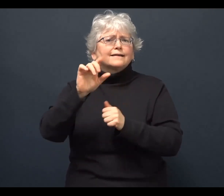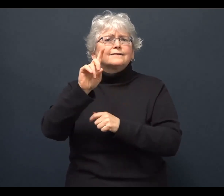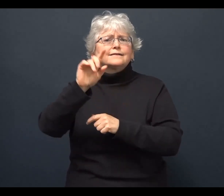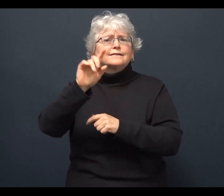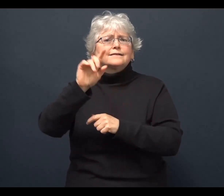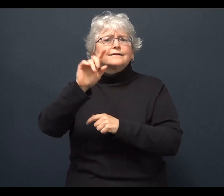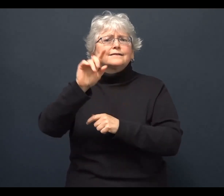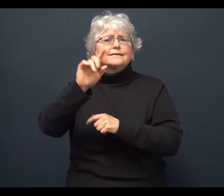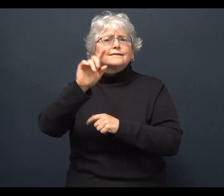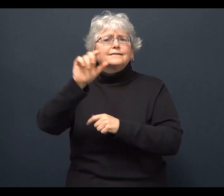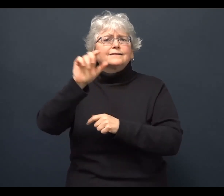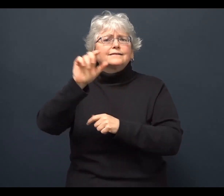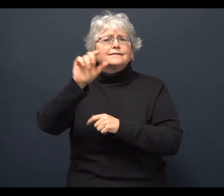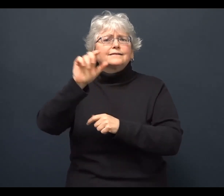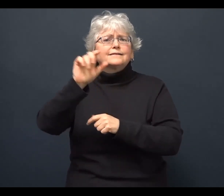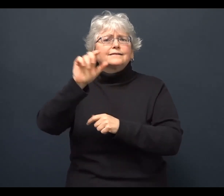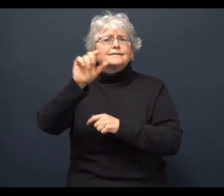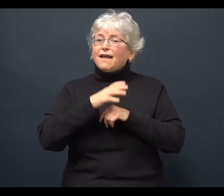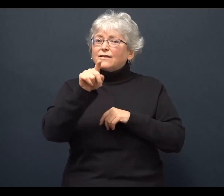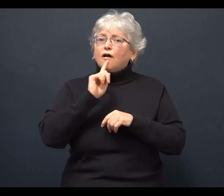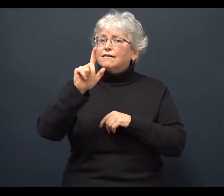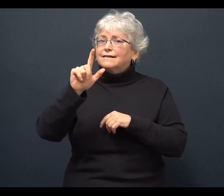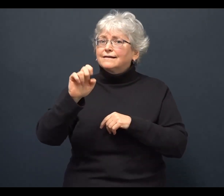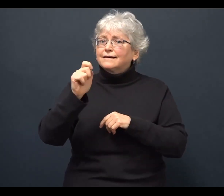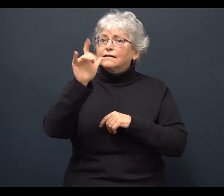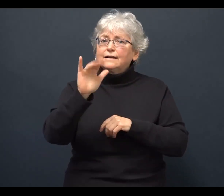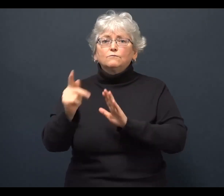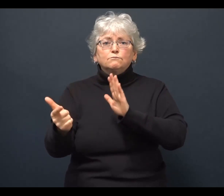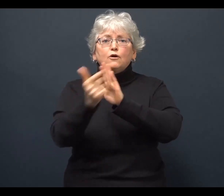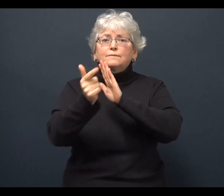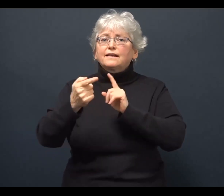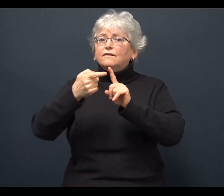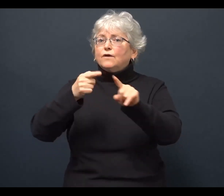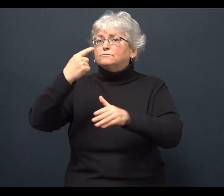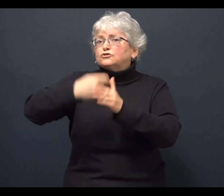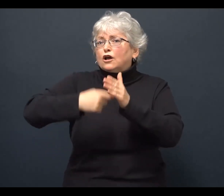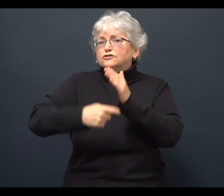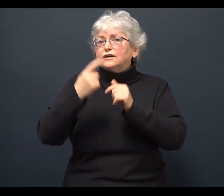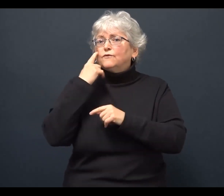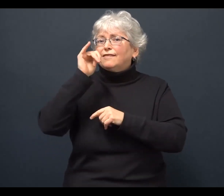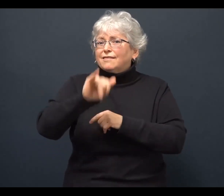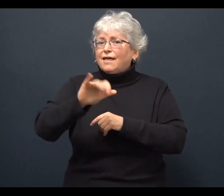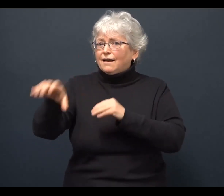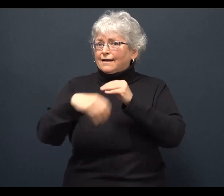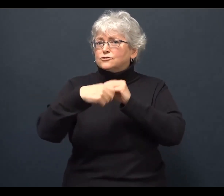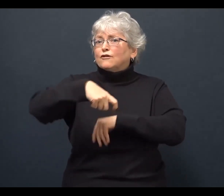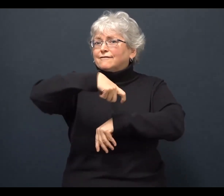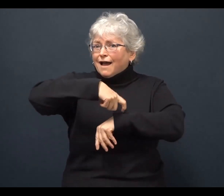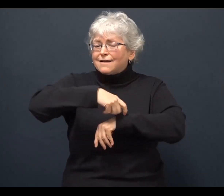a disability and providers are legally prohibited from charging for that extra